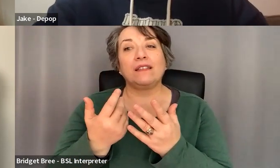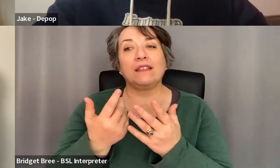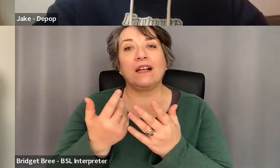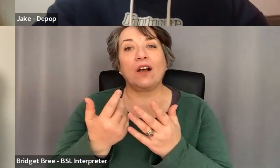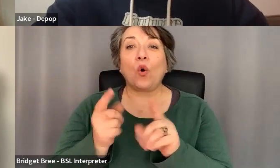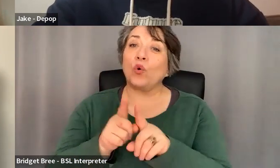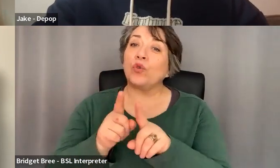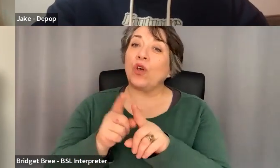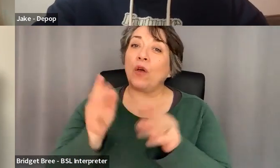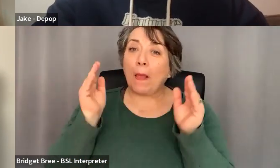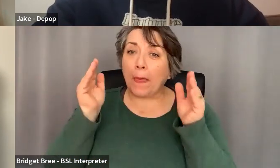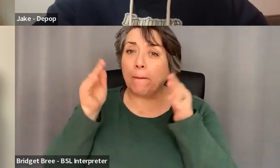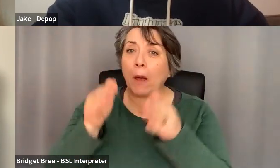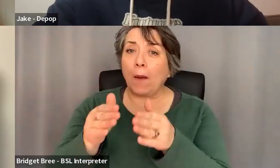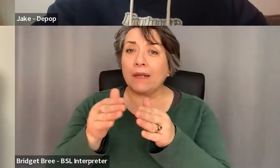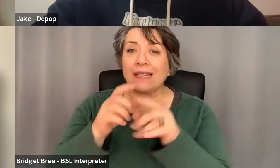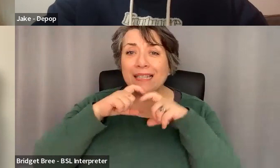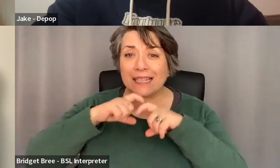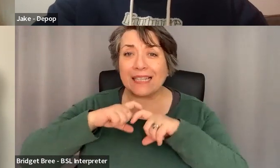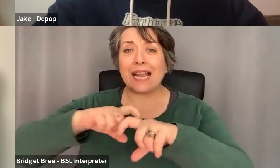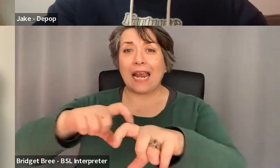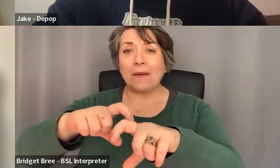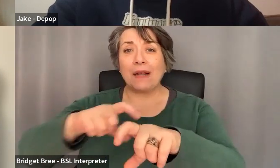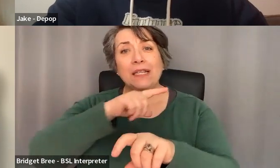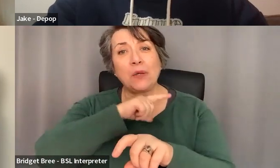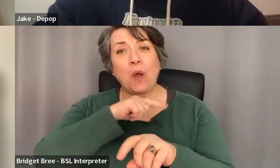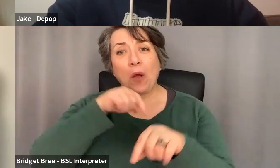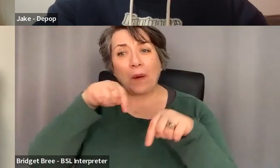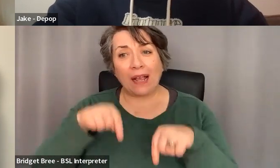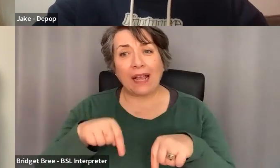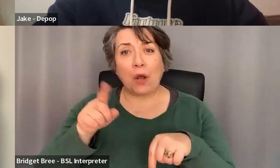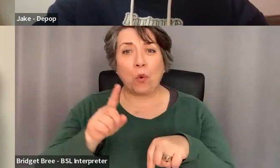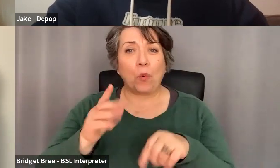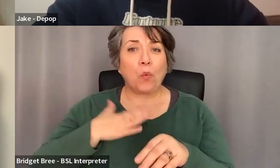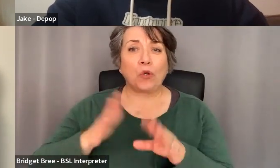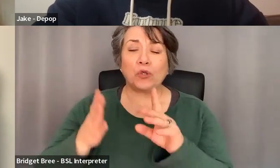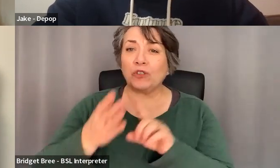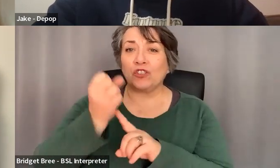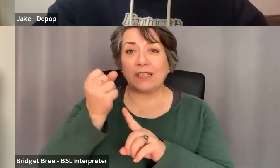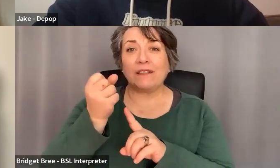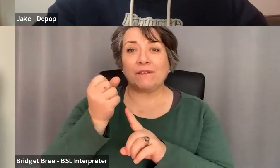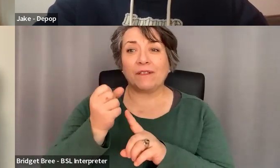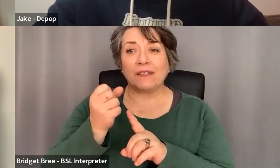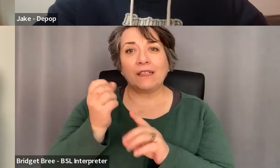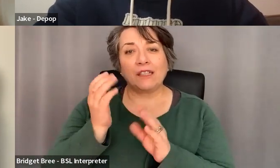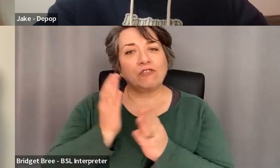around sustainability and like, why we're here to what we want to achieve, like, it is still super meaningful. ability, and what we want to achieve.